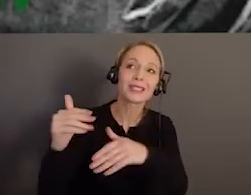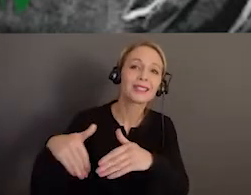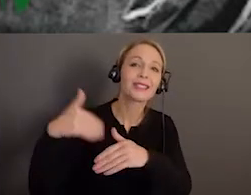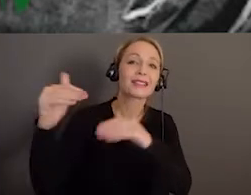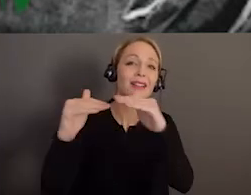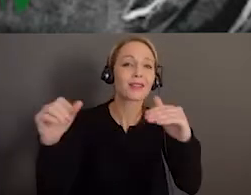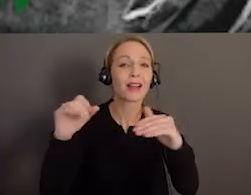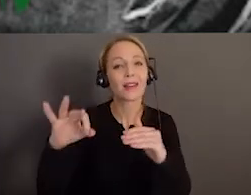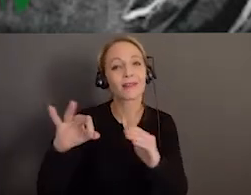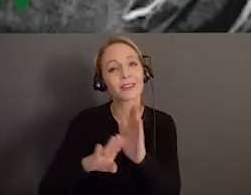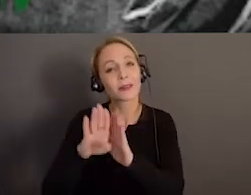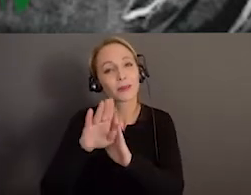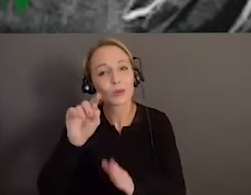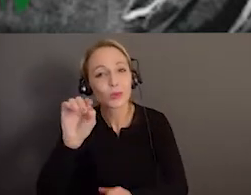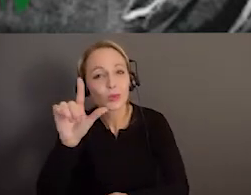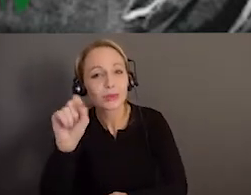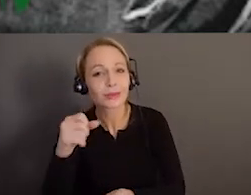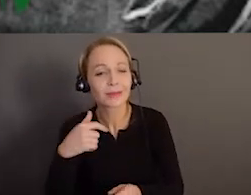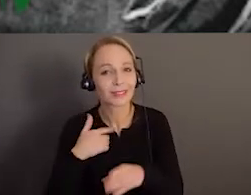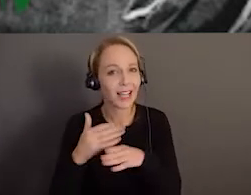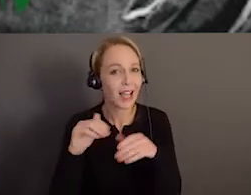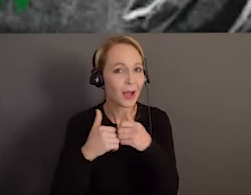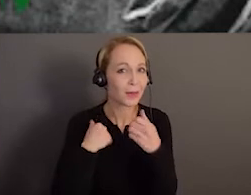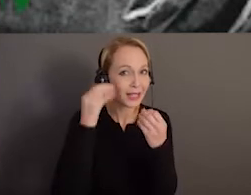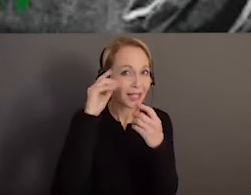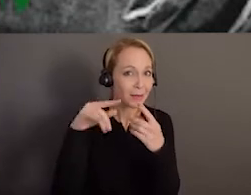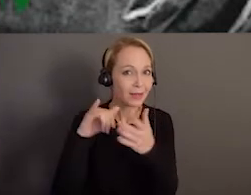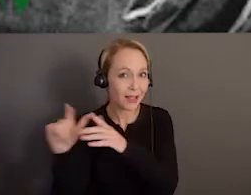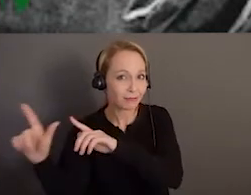THIS DEVELOPER TOOLING AND SHARE HOW WE ARE THINKING